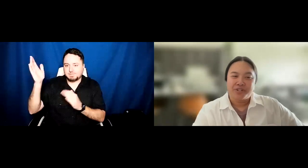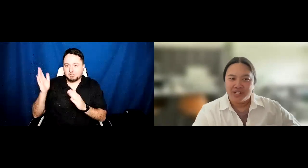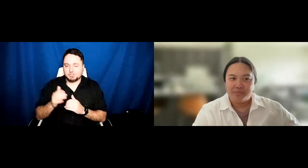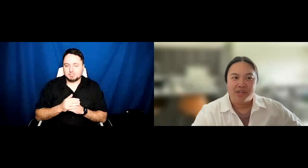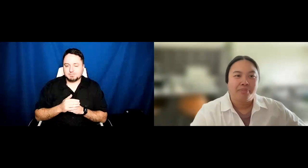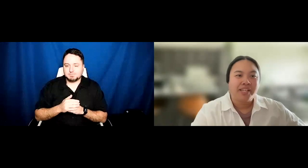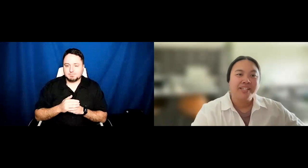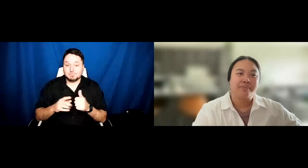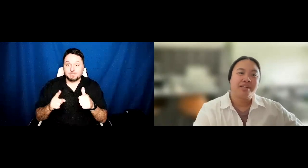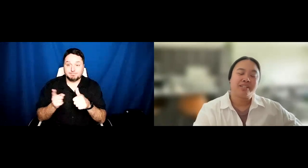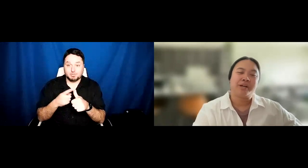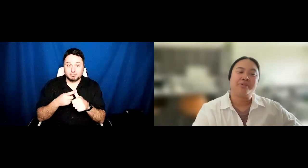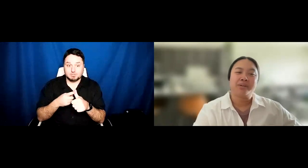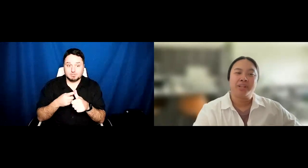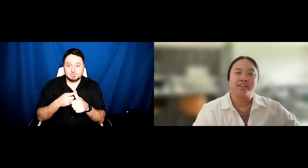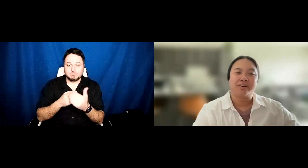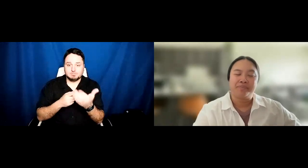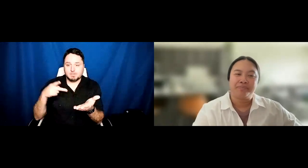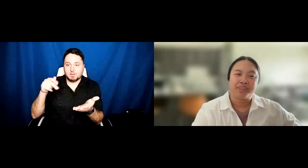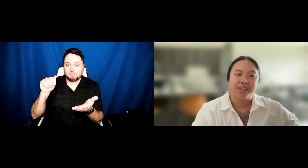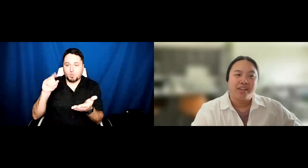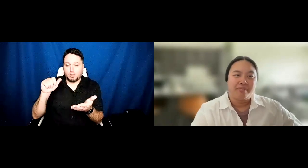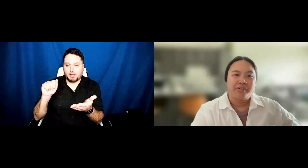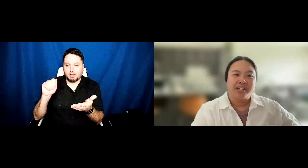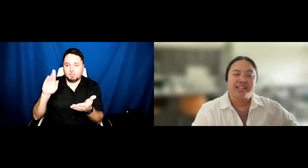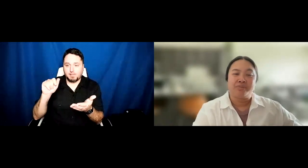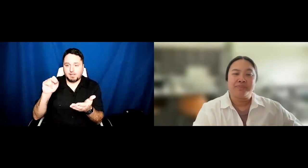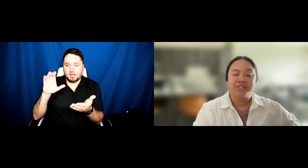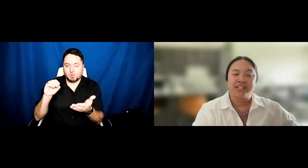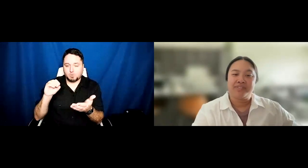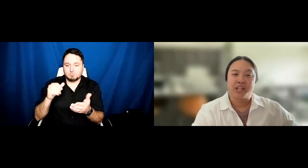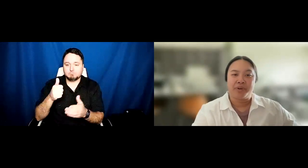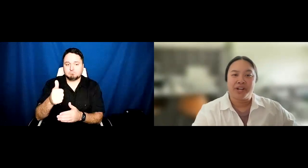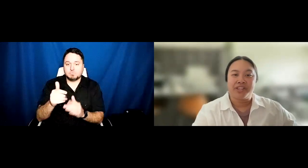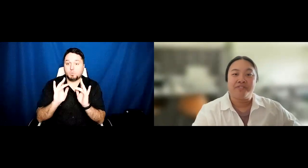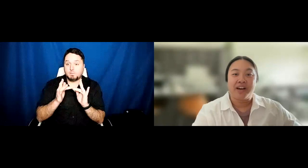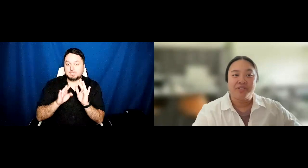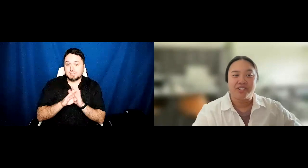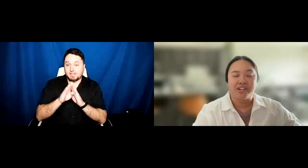First up, please meet Paola Blanco. Paola is a website developer and the founder